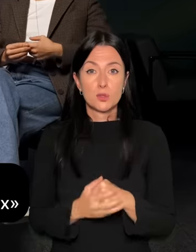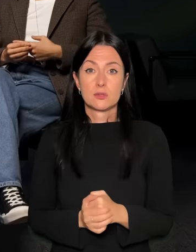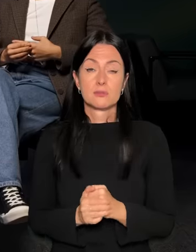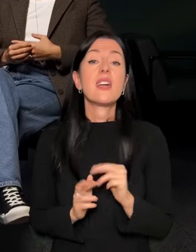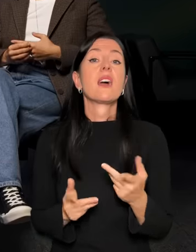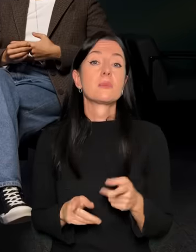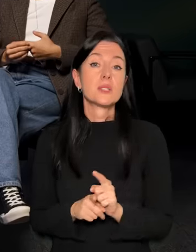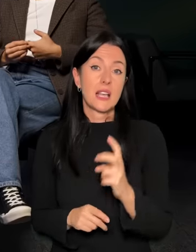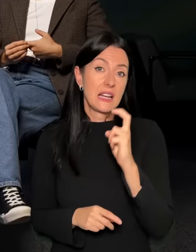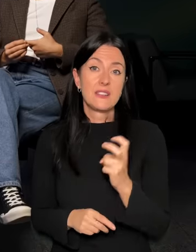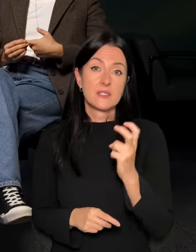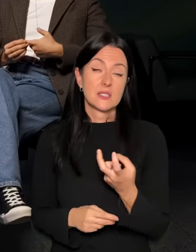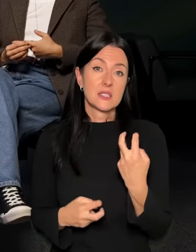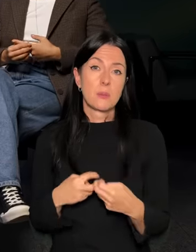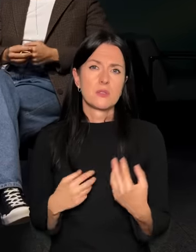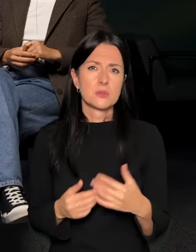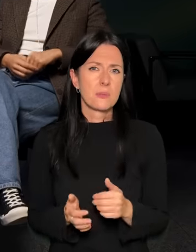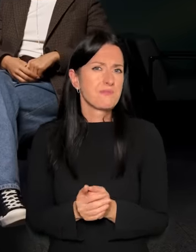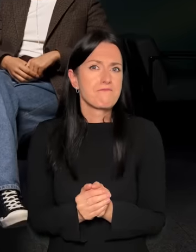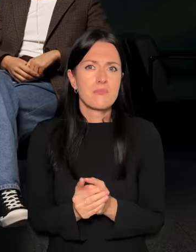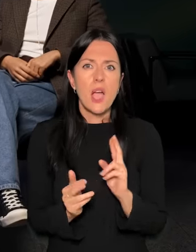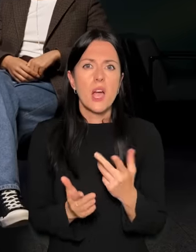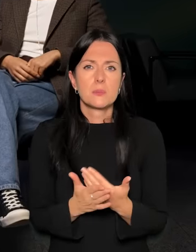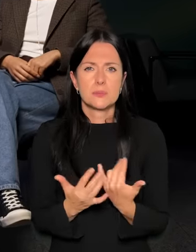because the elevator broke down, and no one planned to repair it. What about now during a blackout?